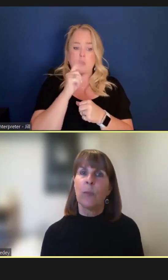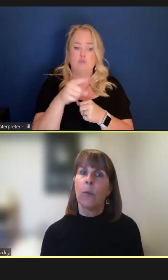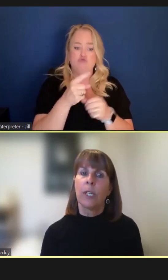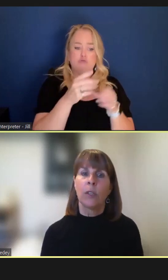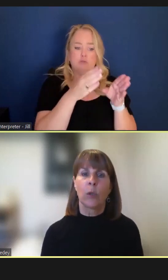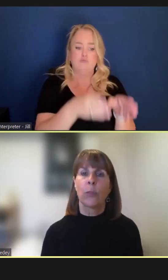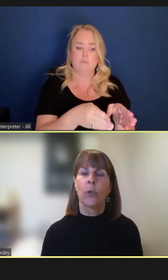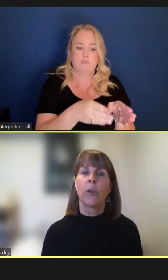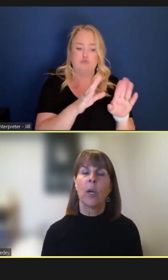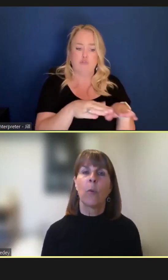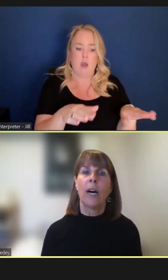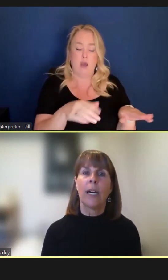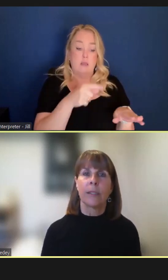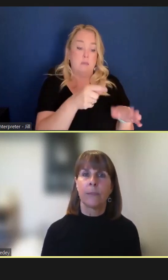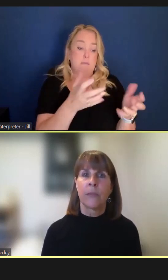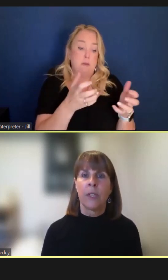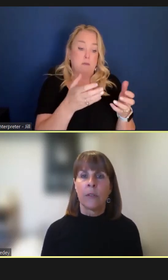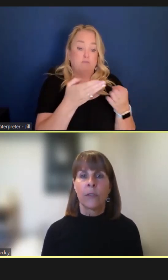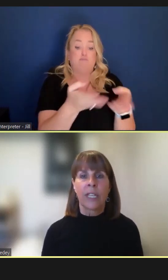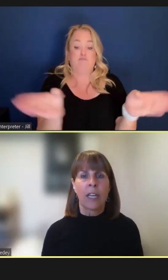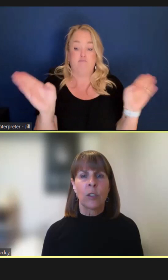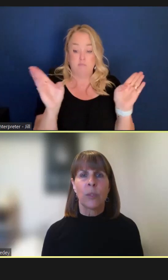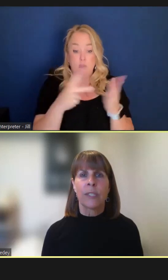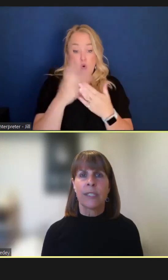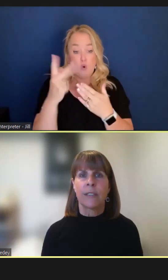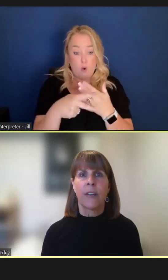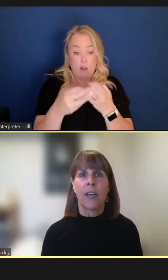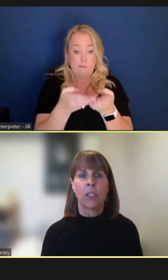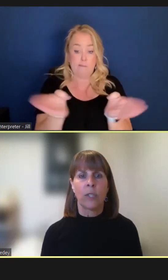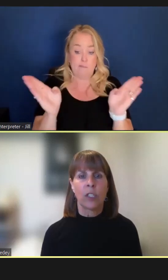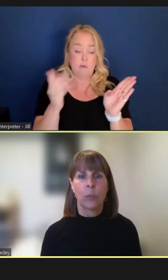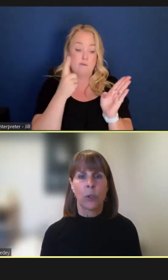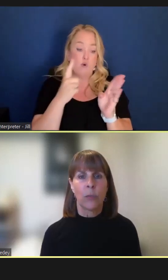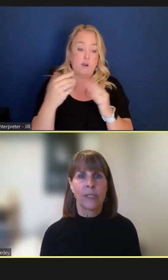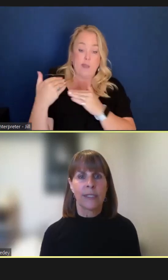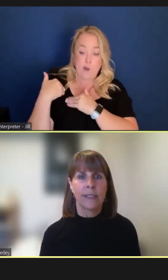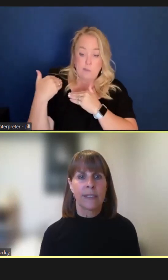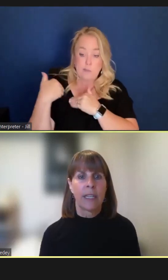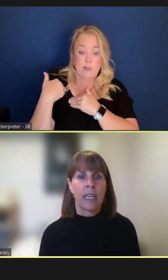want to look program wide for accountability and evaluation purposes